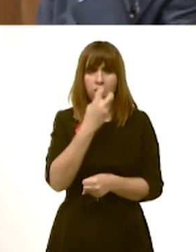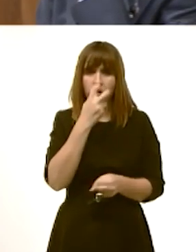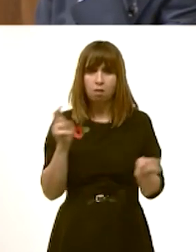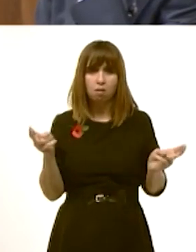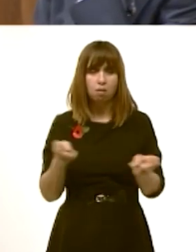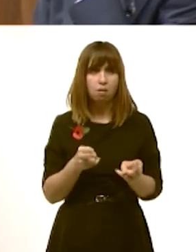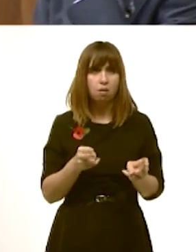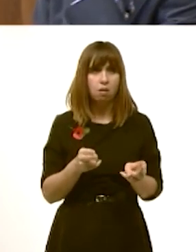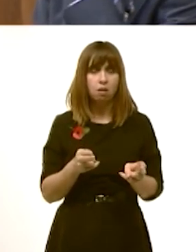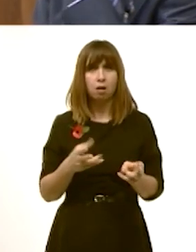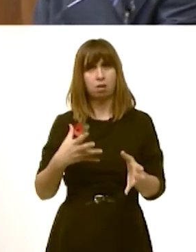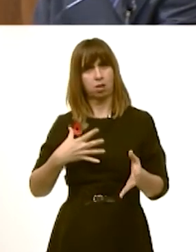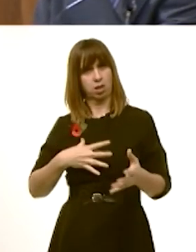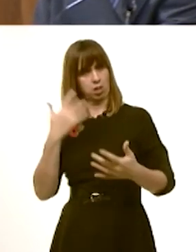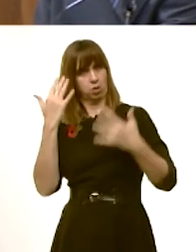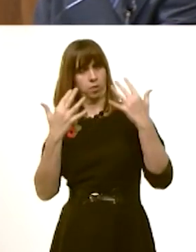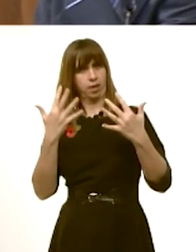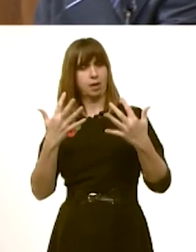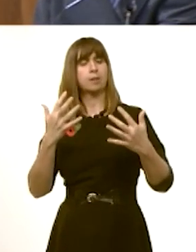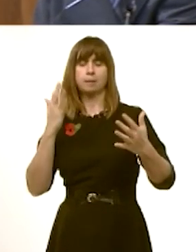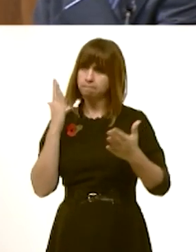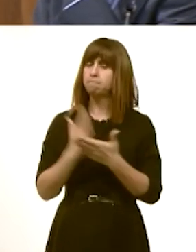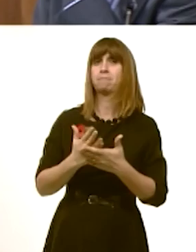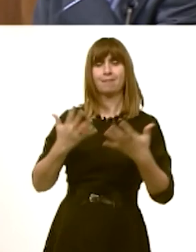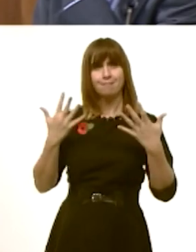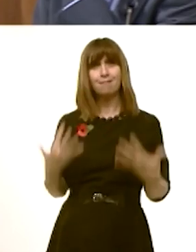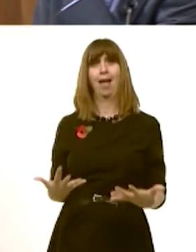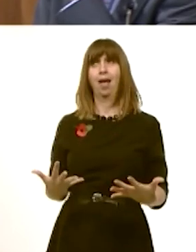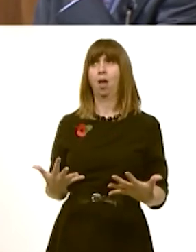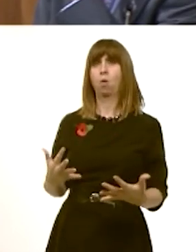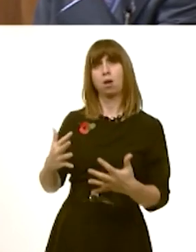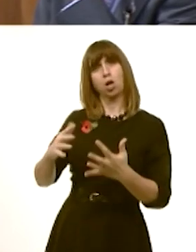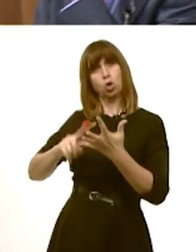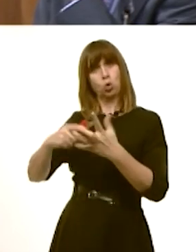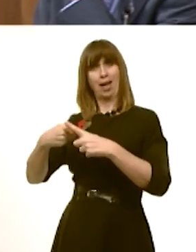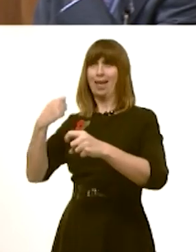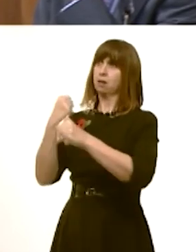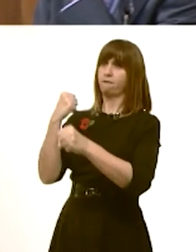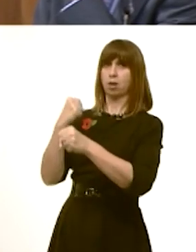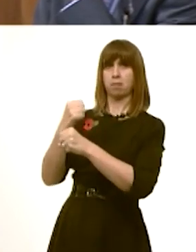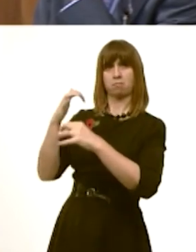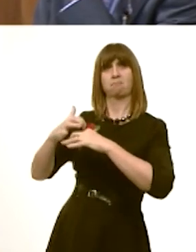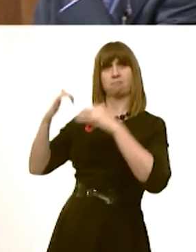Os nad ydynt yn gwneud hynnyórwyf wedi bod yn dweud hyn ers pum mlyneddówel, mae yna broblemau oín blaenau ni.